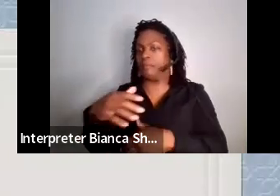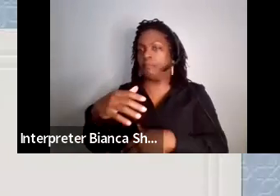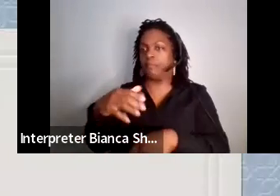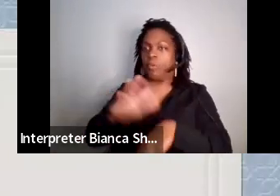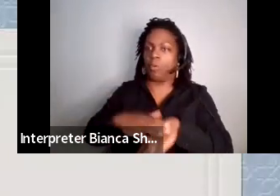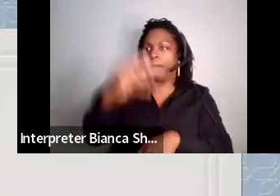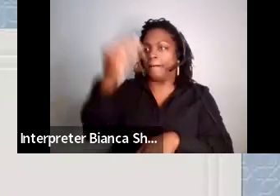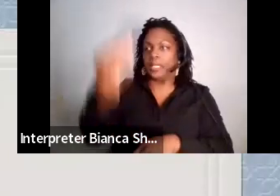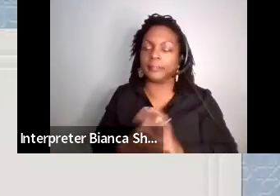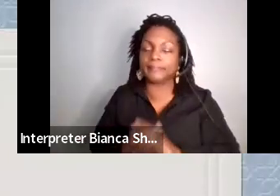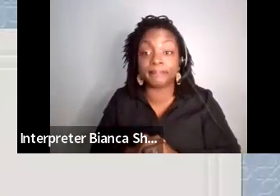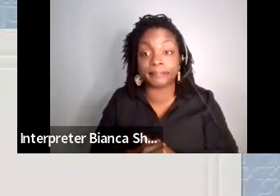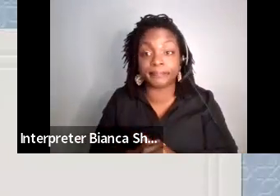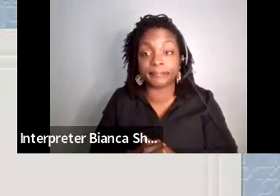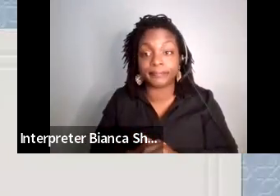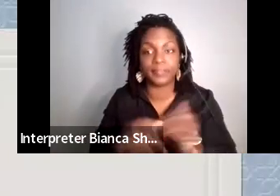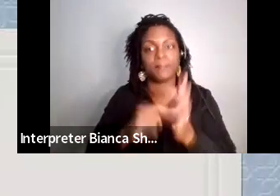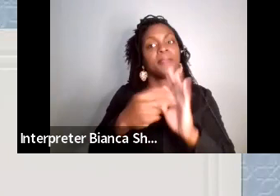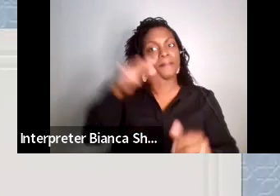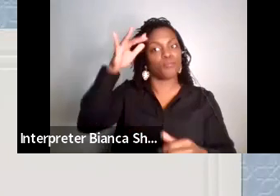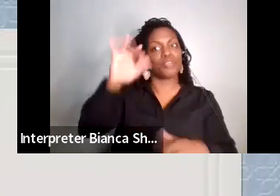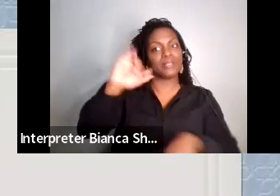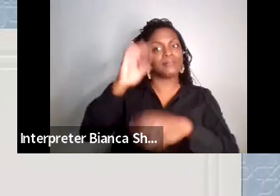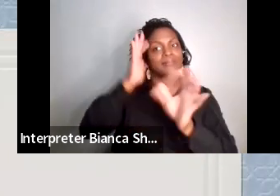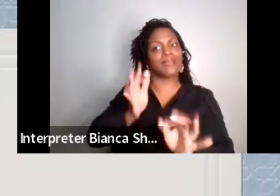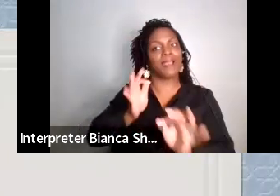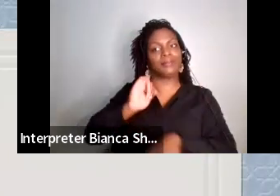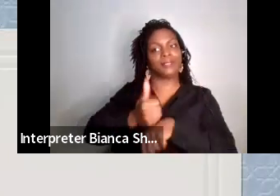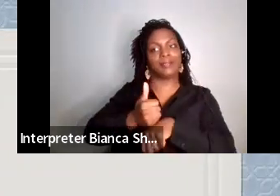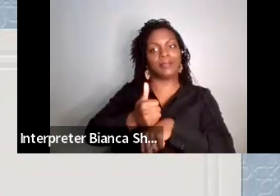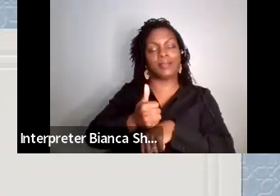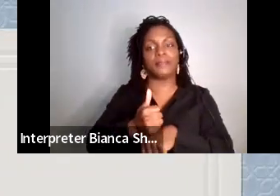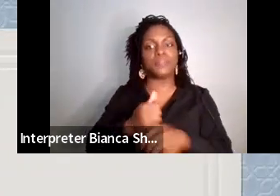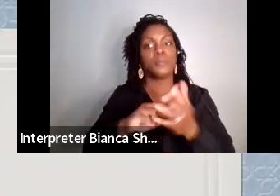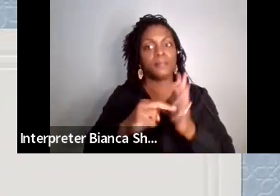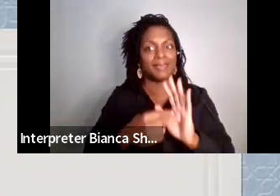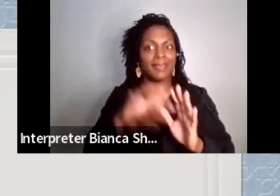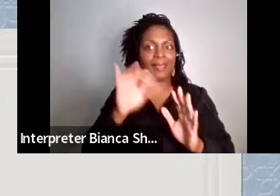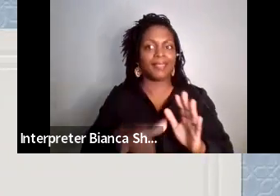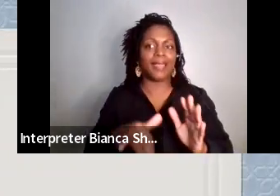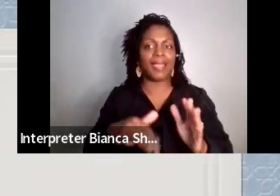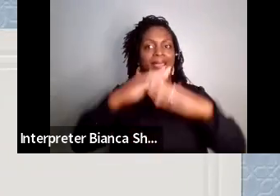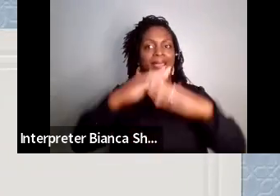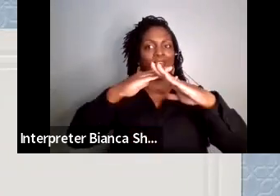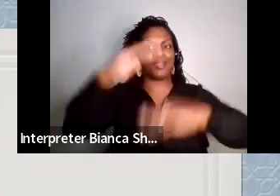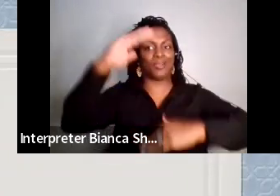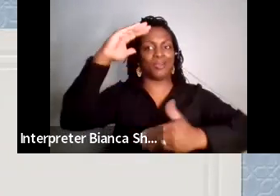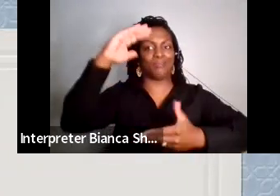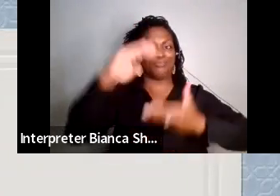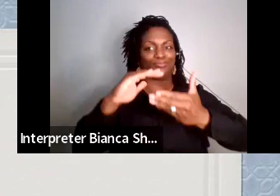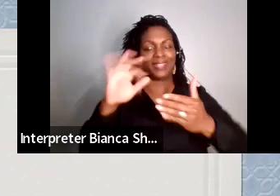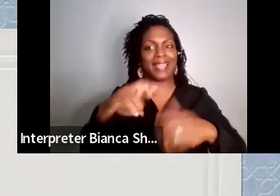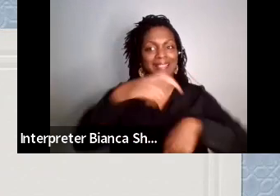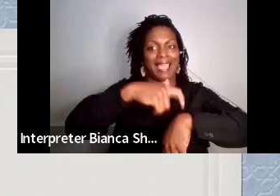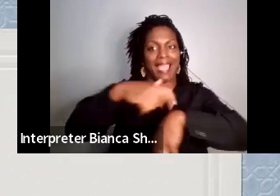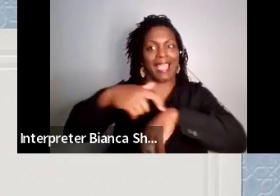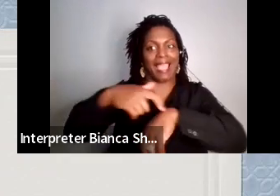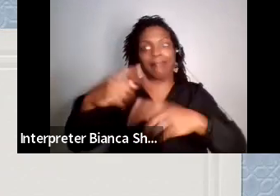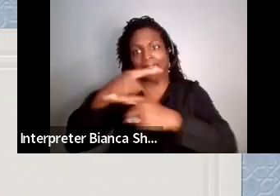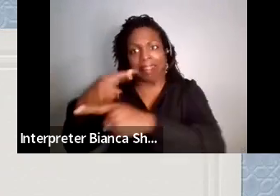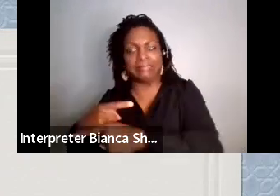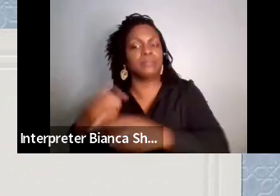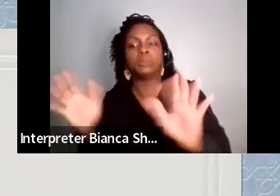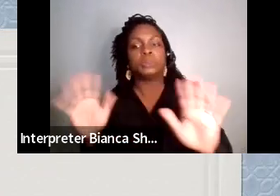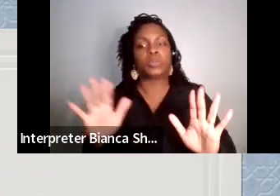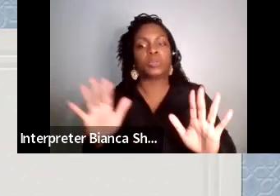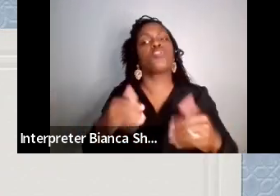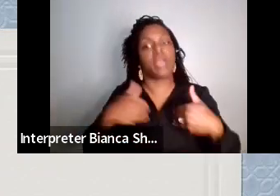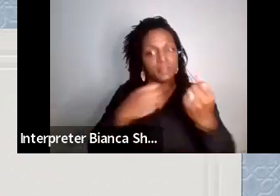By doing this and allowing this in the program. it diminishes the barriers for support, because we know that when we've got support groups we've got counseling.